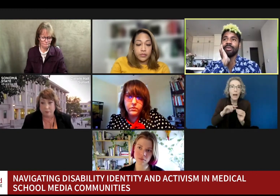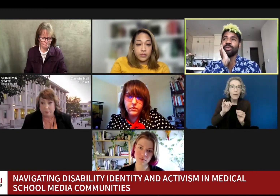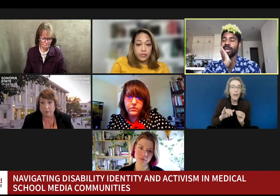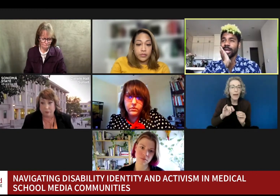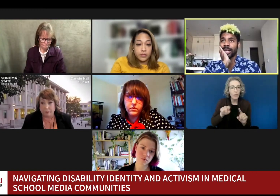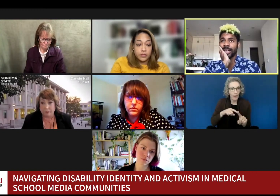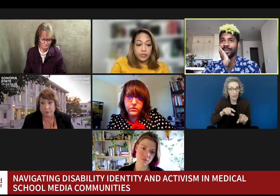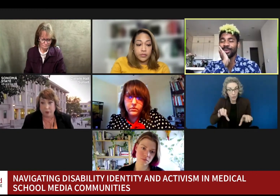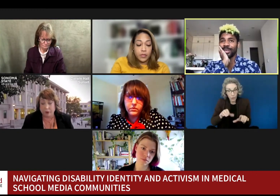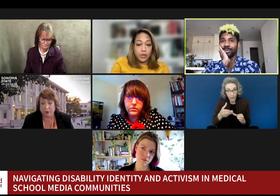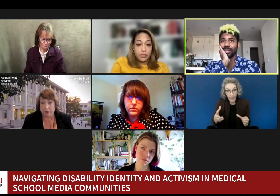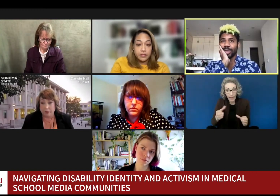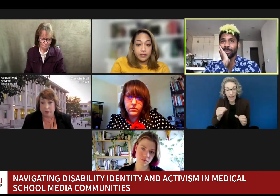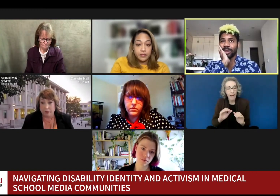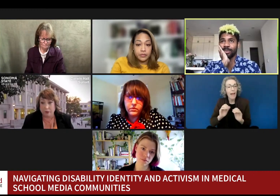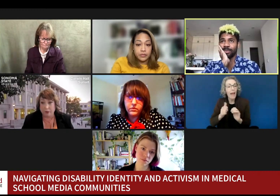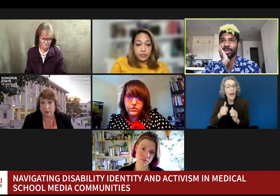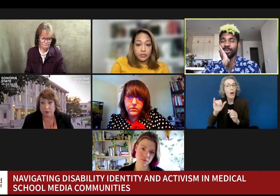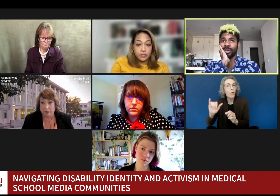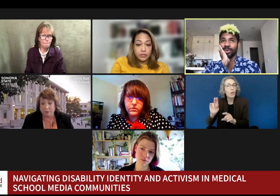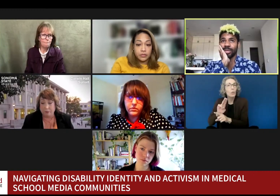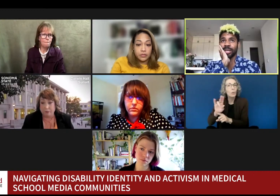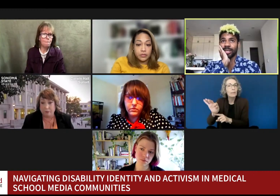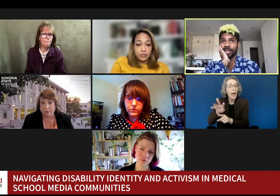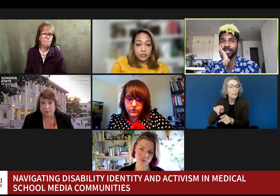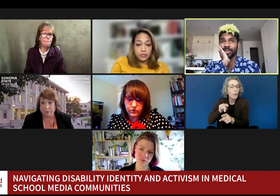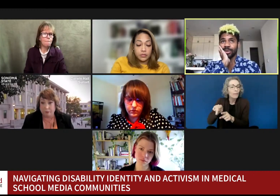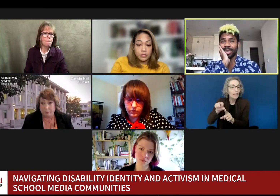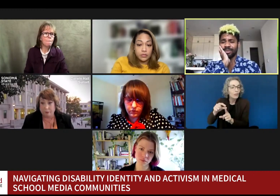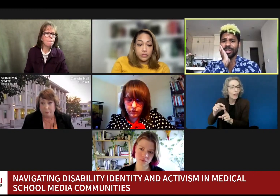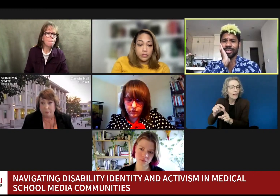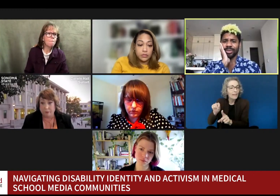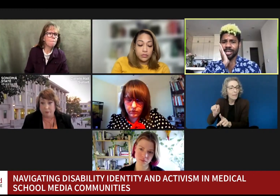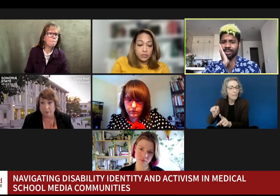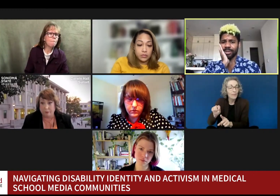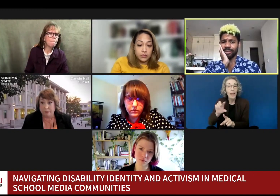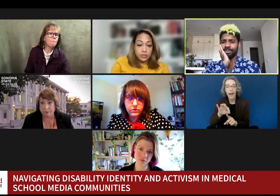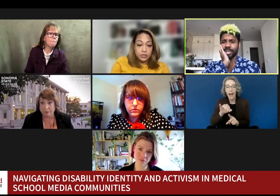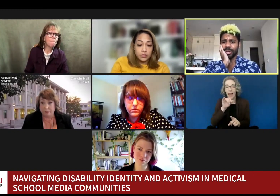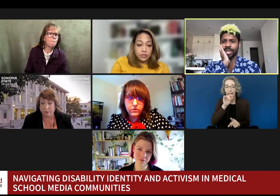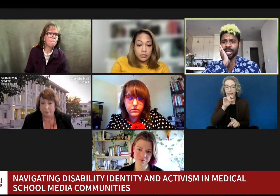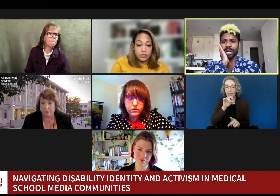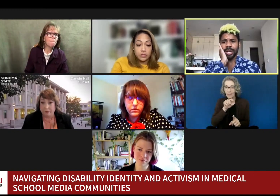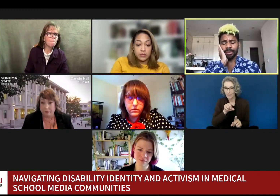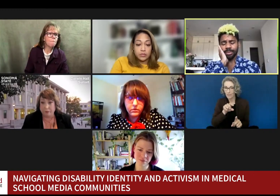And what I really am struck by when we were telling that story and also thank you for sharing that is,